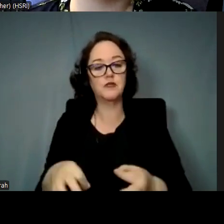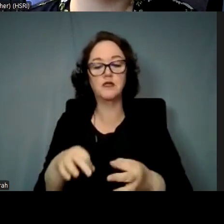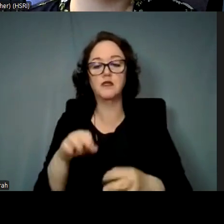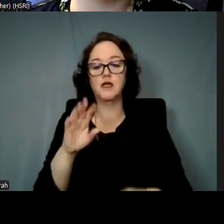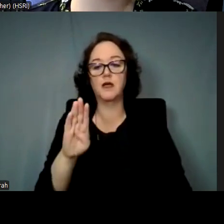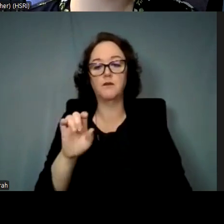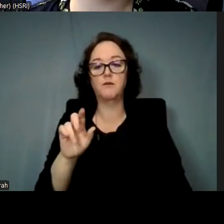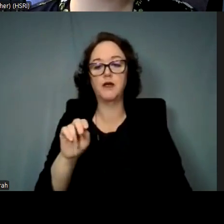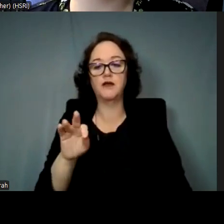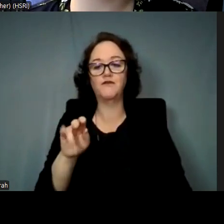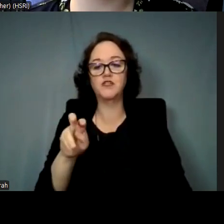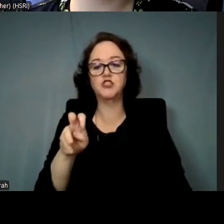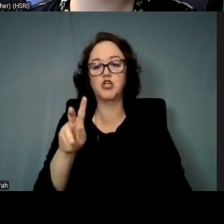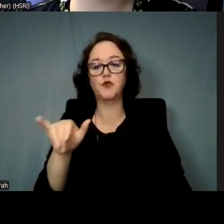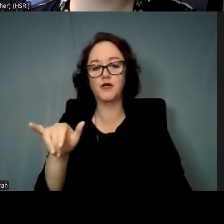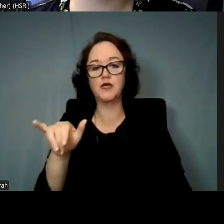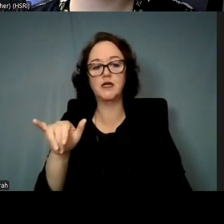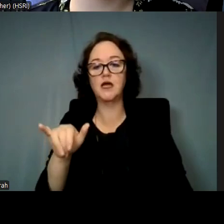committees. Somebody correct me if I've got the